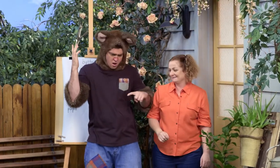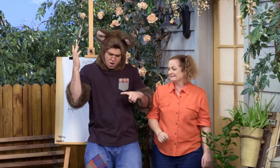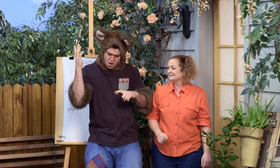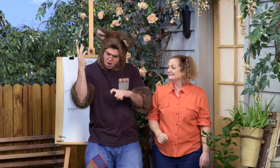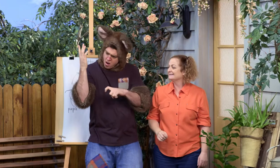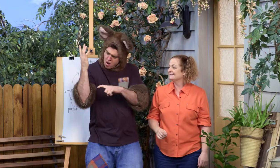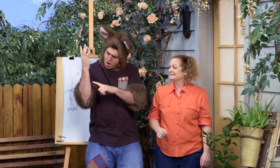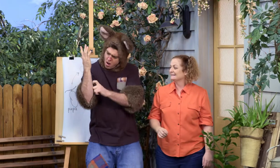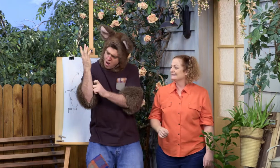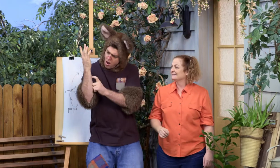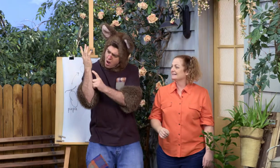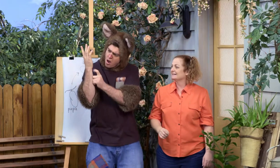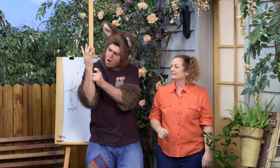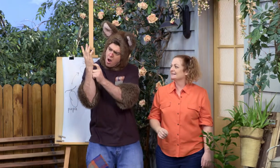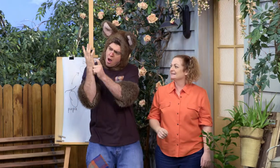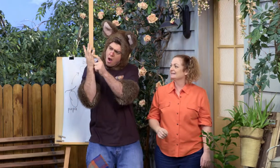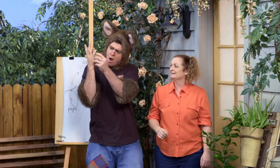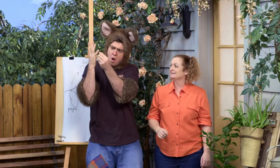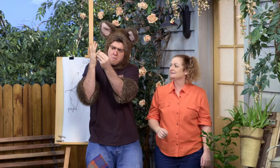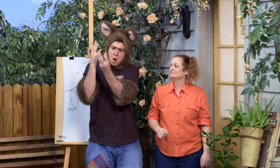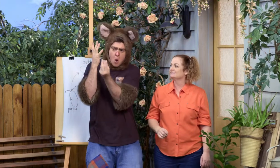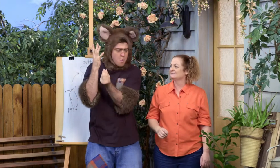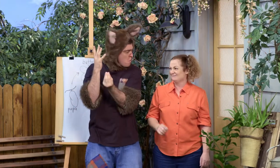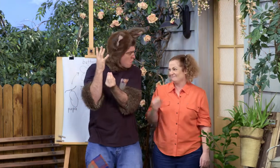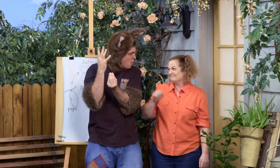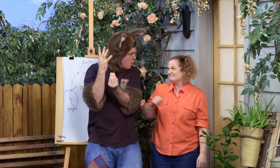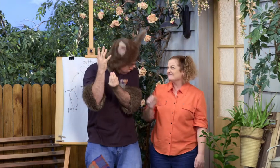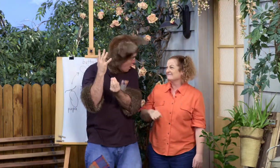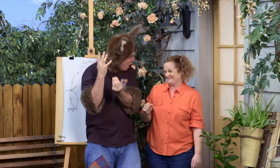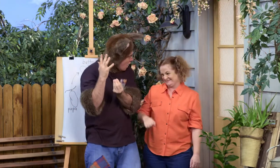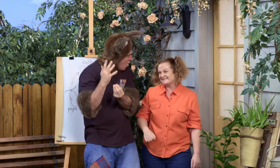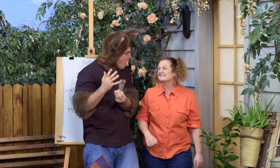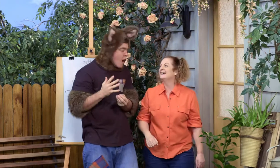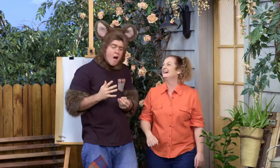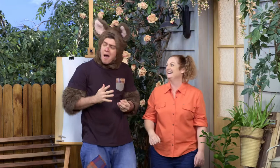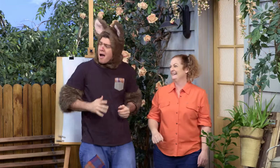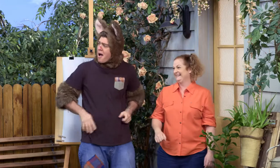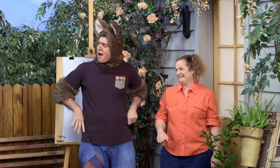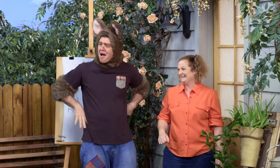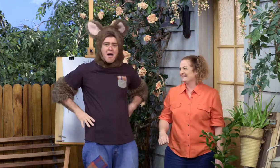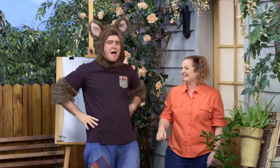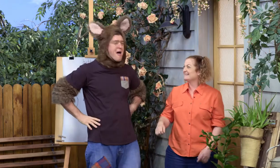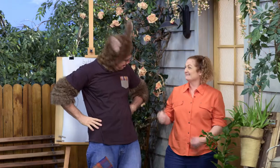It walked all the way up to my tree, and all the way up to the branch, and then created the pupa.